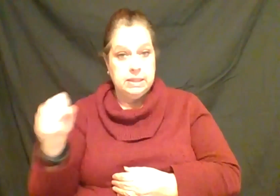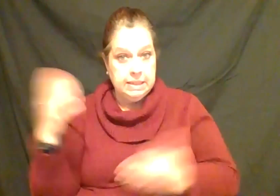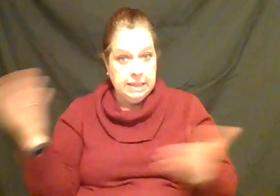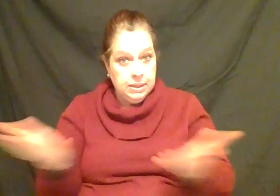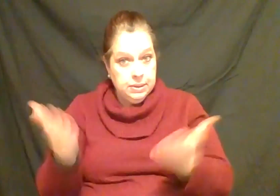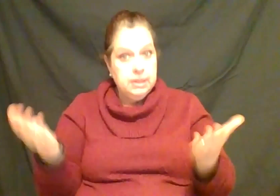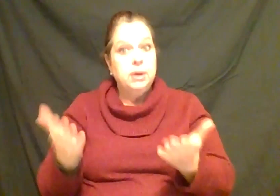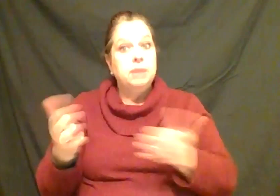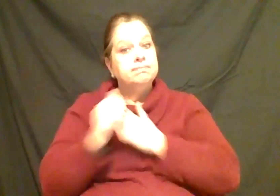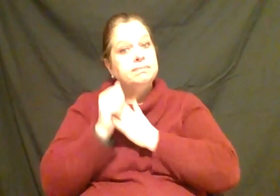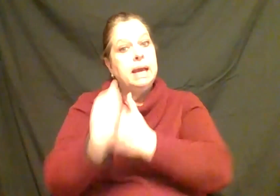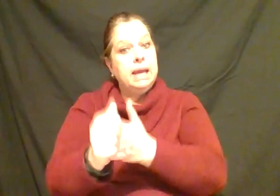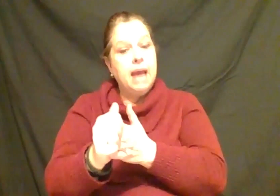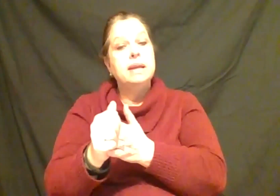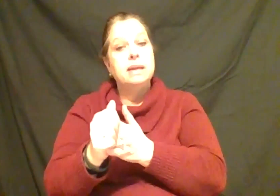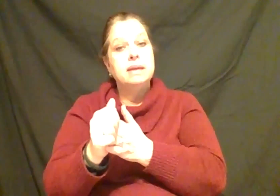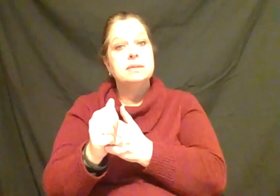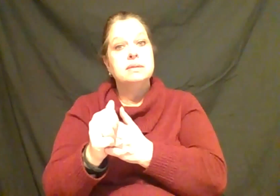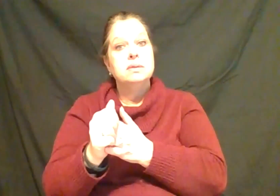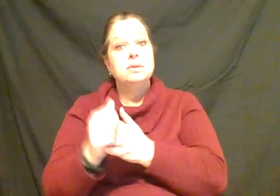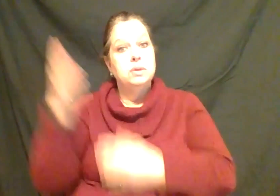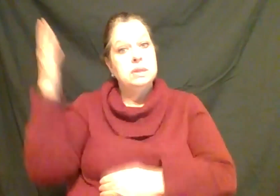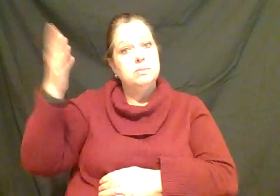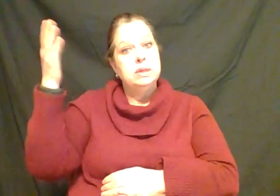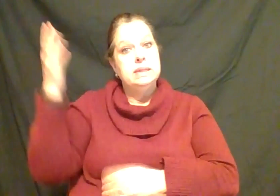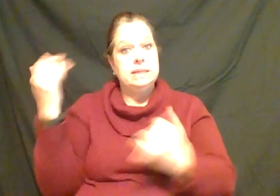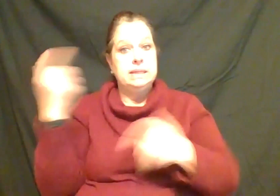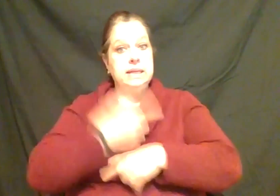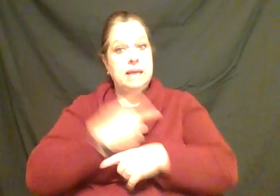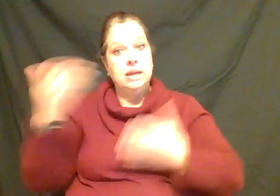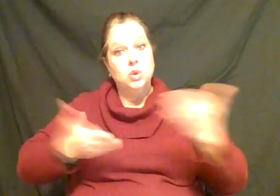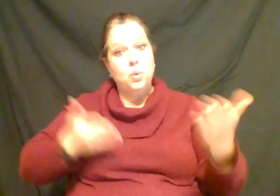guide us through um this presentation today so welcome dr rodgers how are you doing today